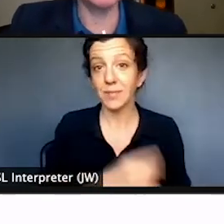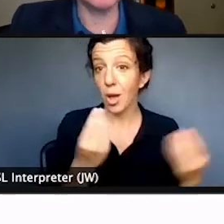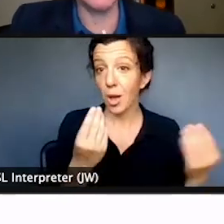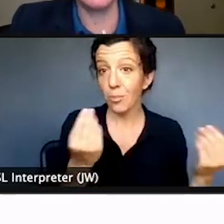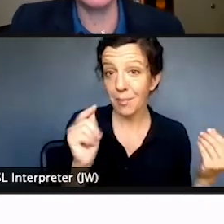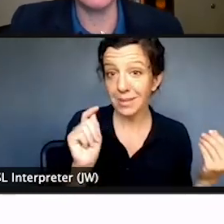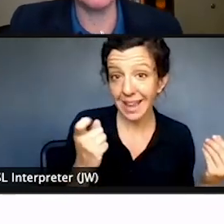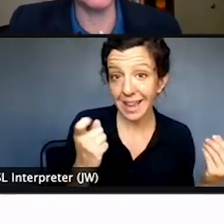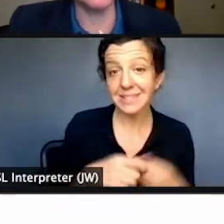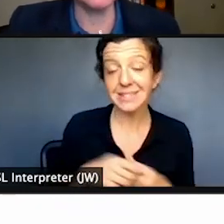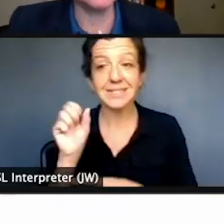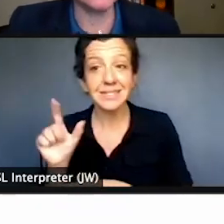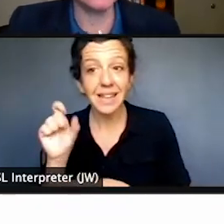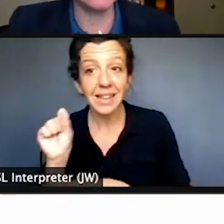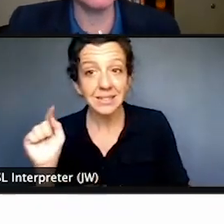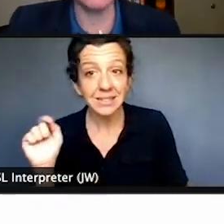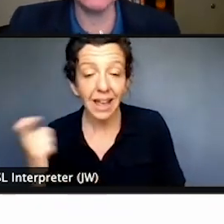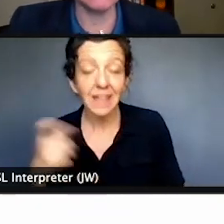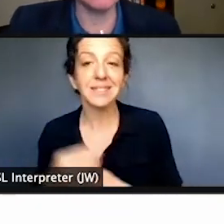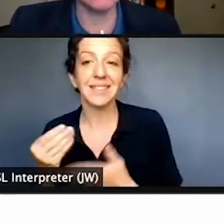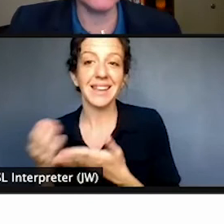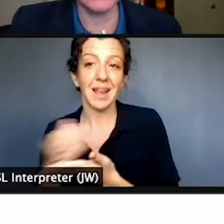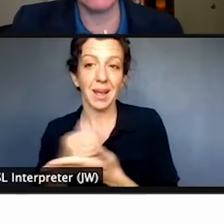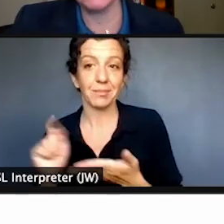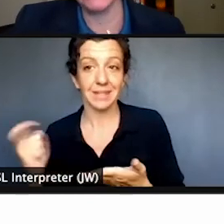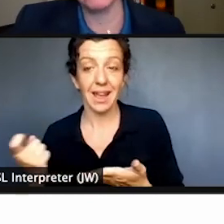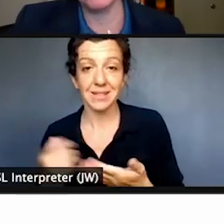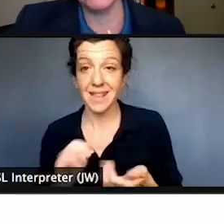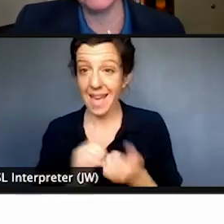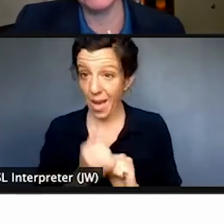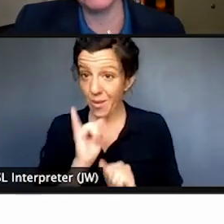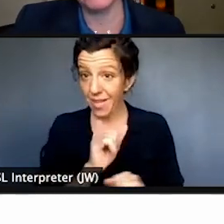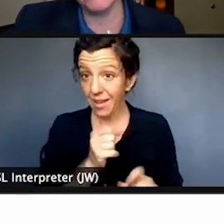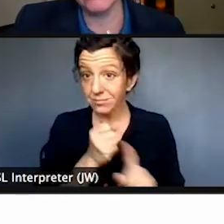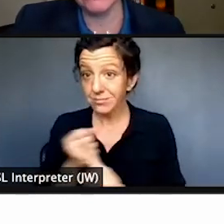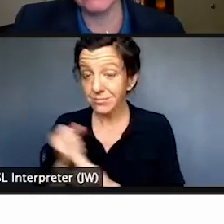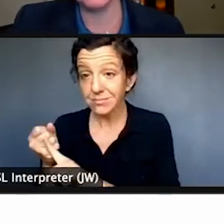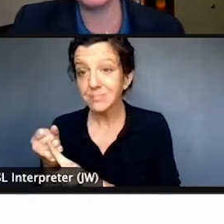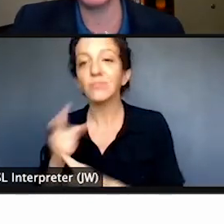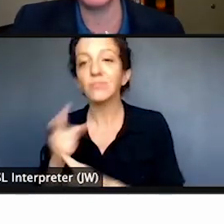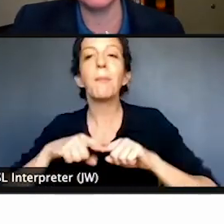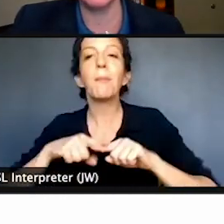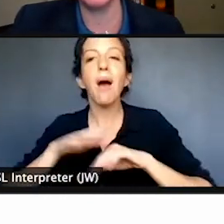In support, we have the ACLU, Courage California, Housing California, some unions, including teachers